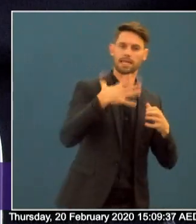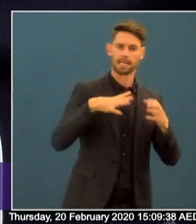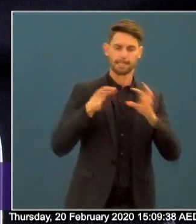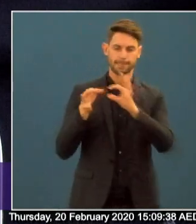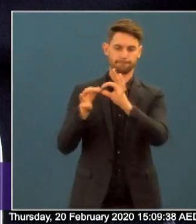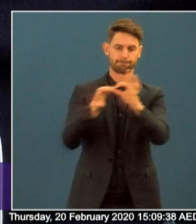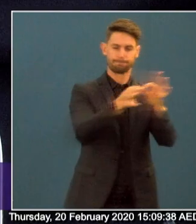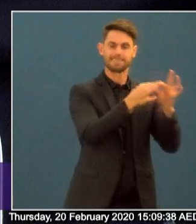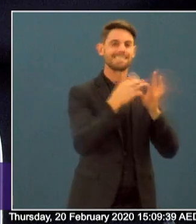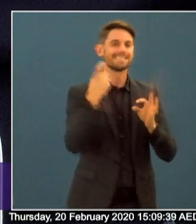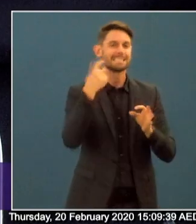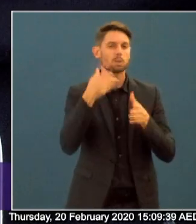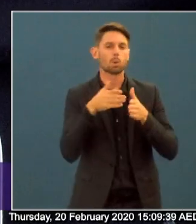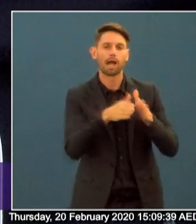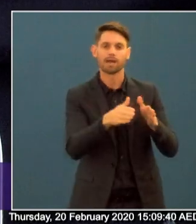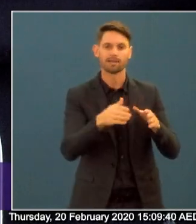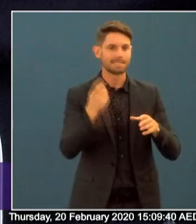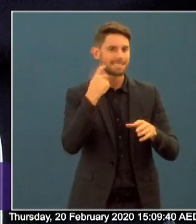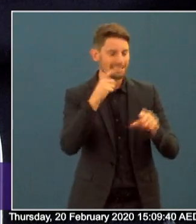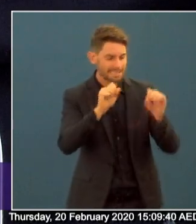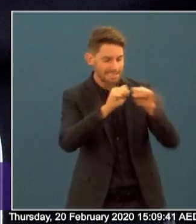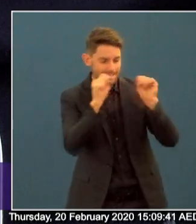We know how to refer, when to refer and who to refer to.